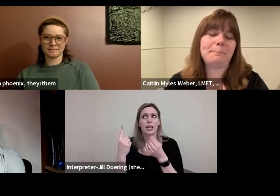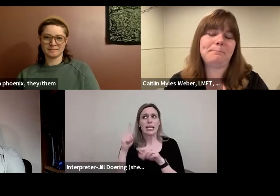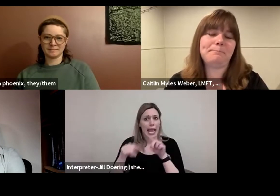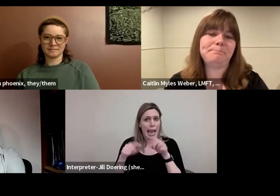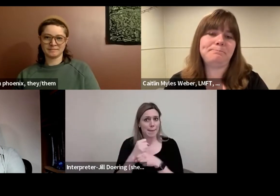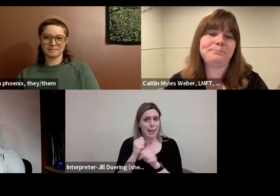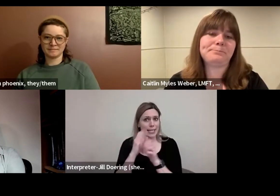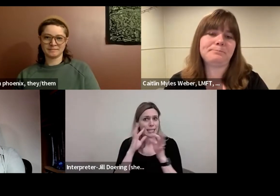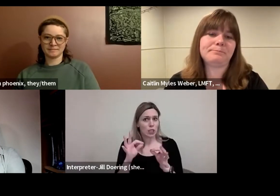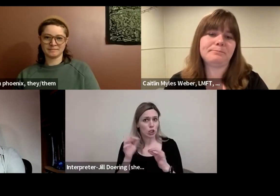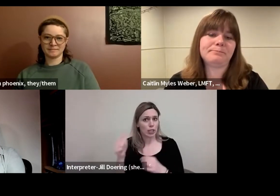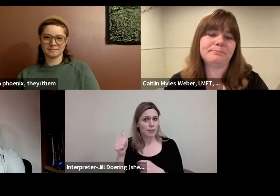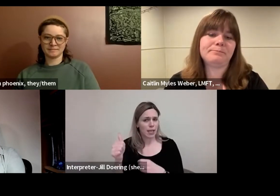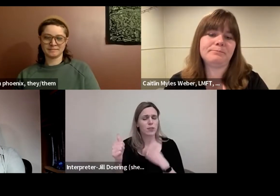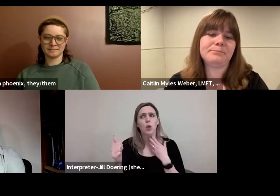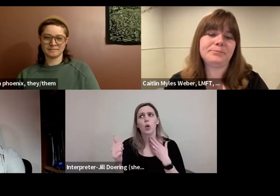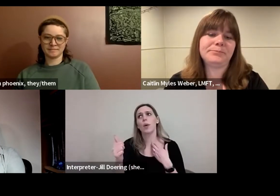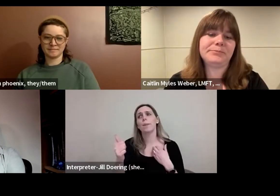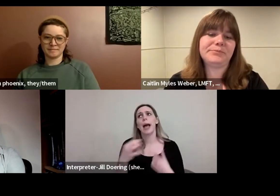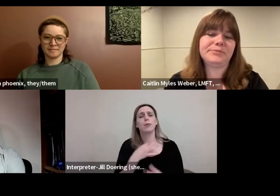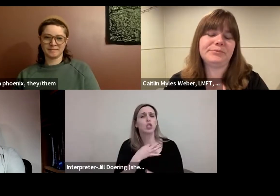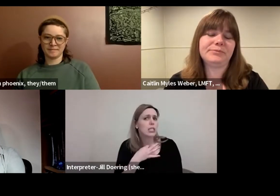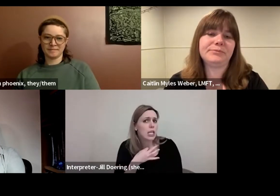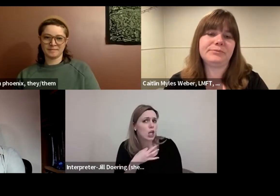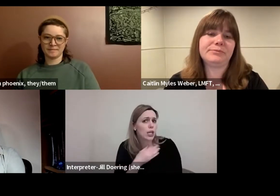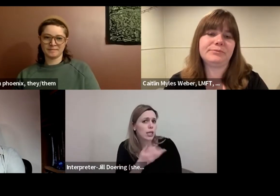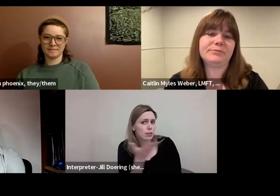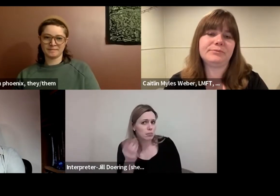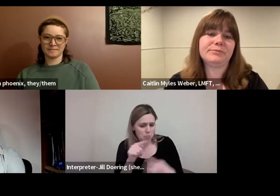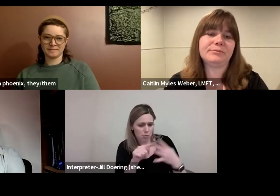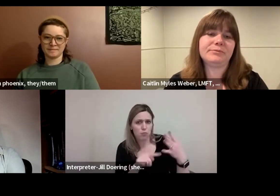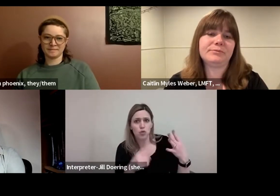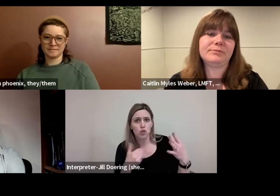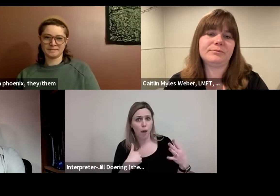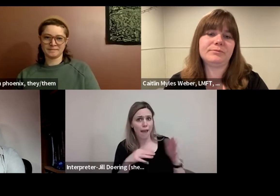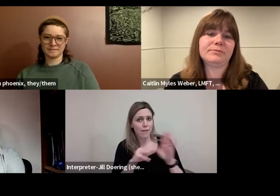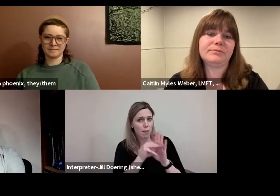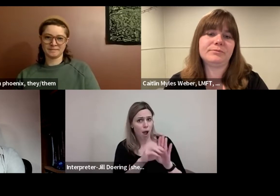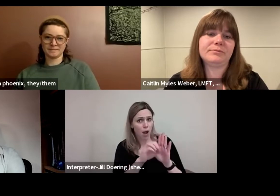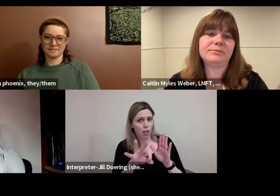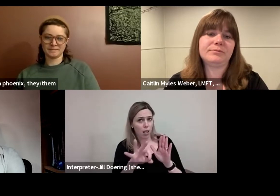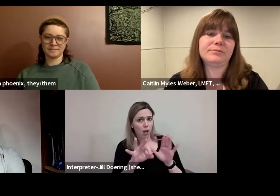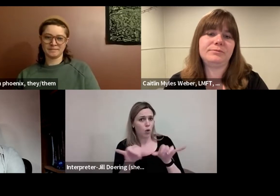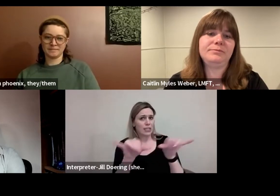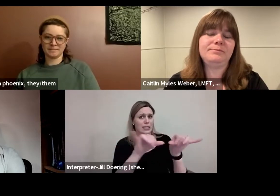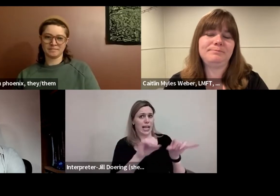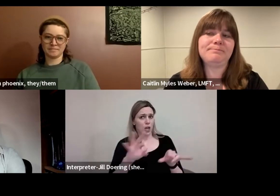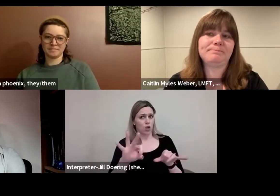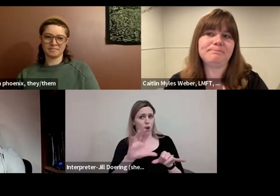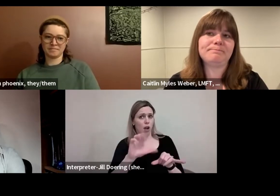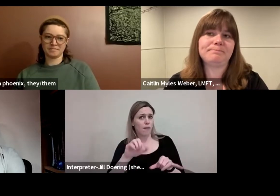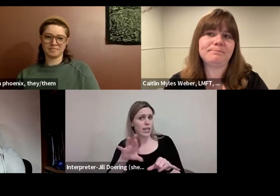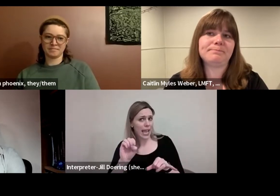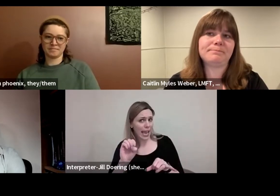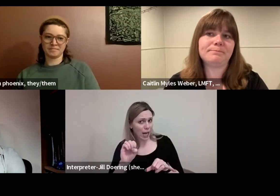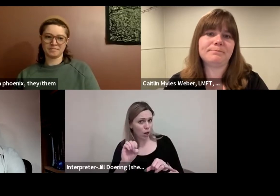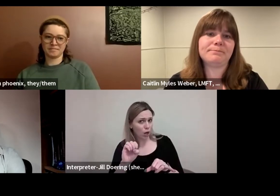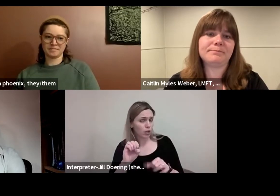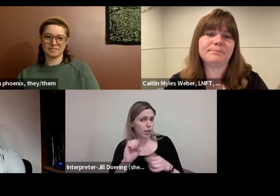So I'm wondering if folks have a model of care that they follow, what your process is. I mean, Caitlin you already mentioned